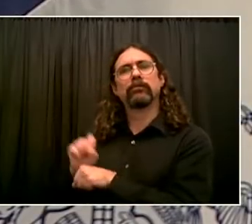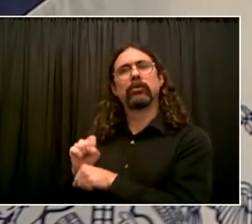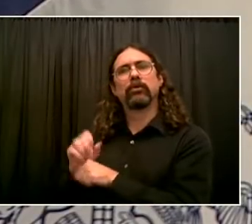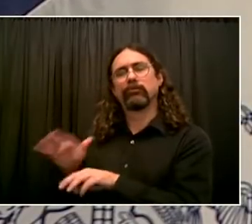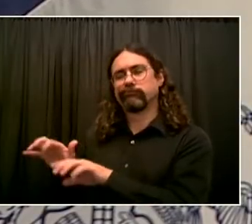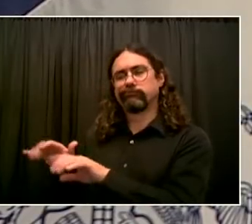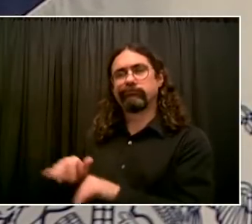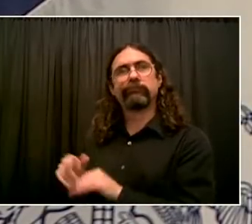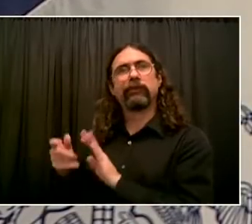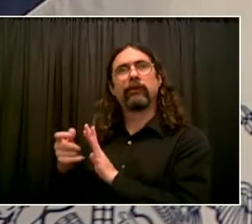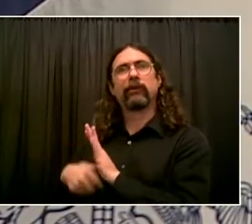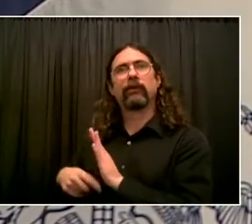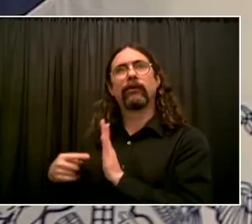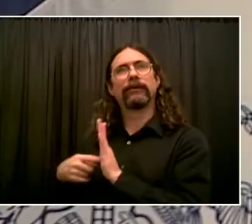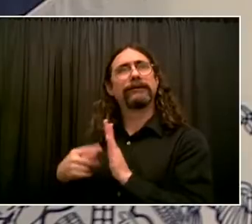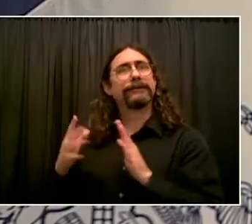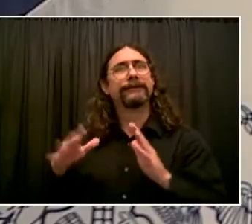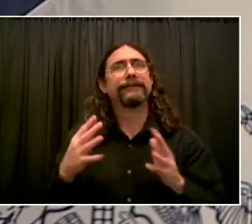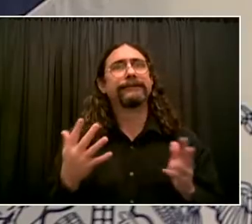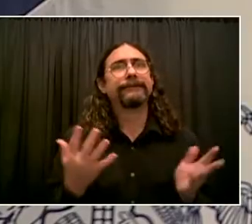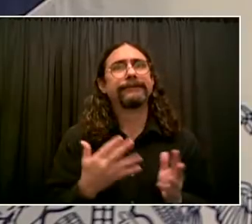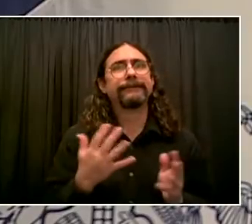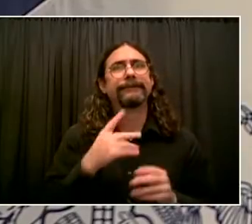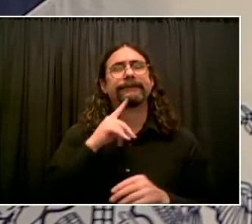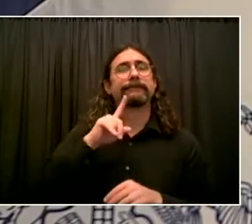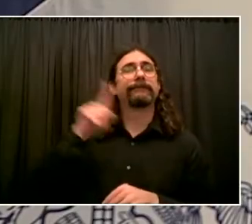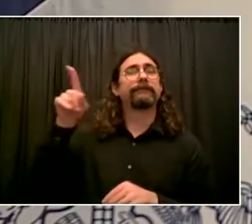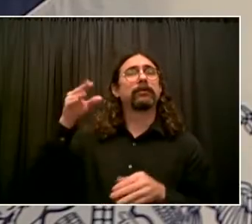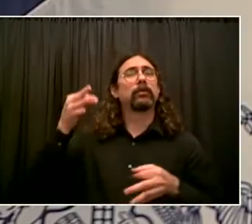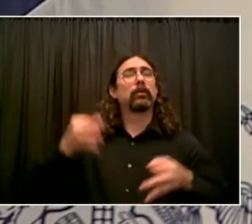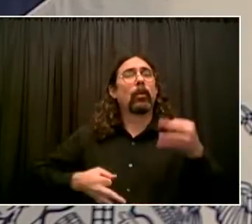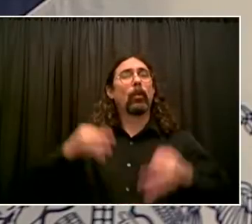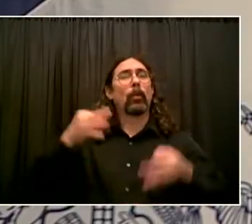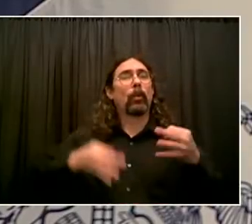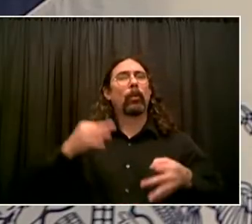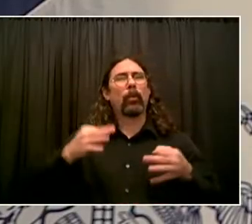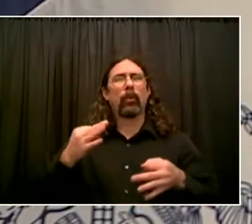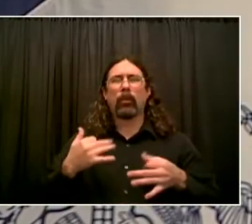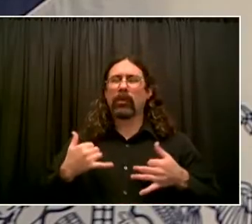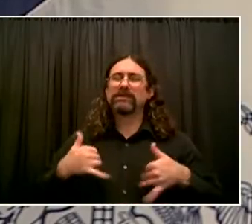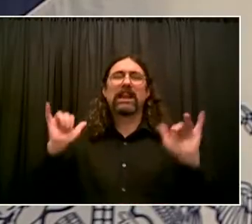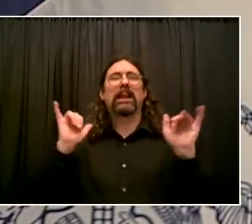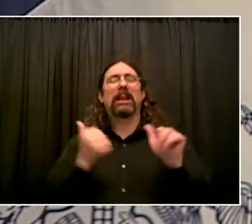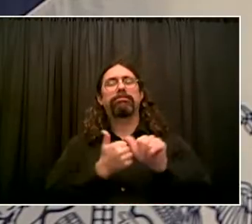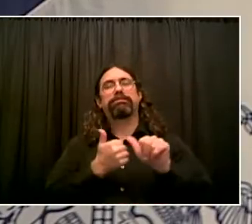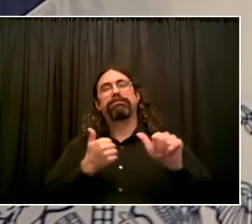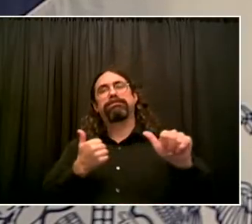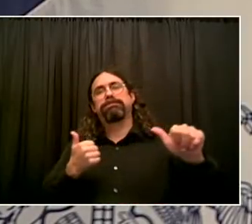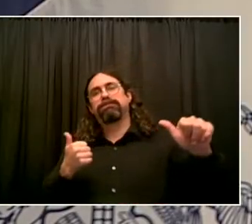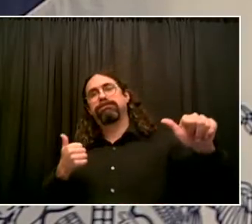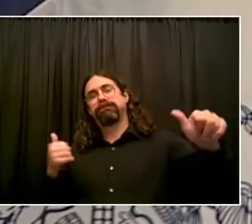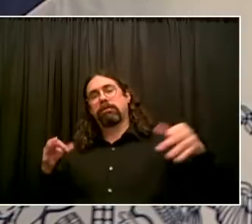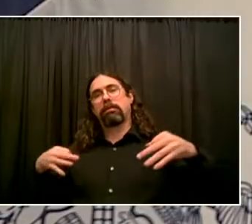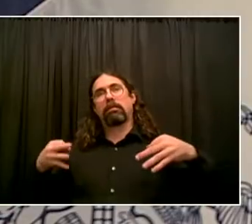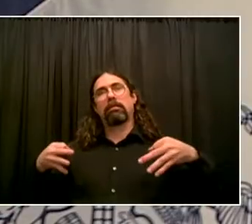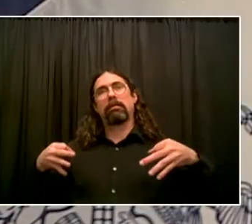BOAUST OMETHING YOUA HVE BEEN TALKING ABOUT A LOT, WHICH IS